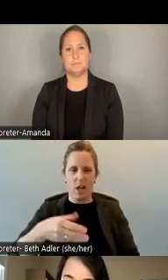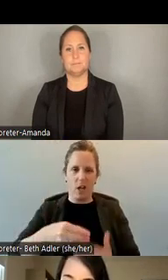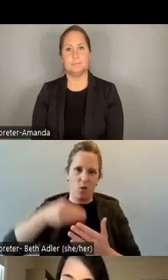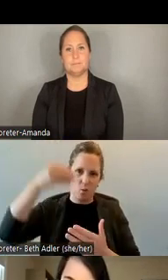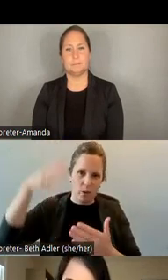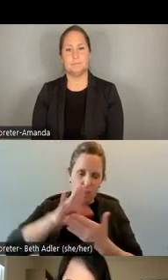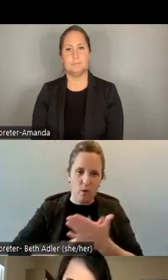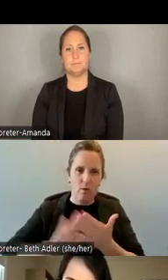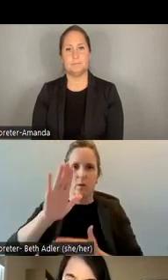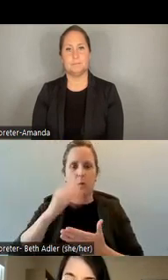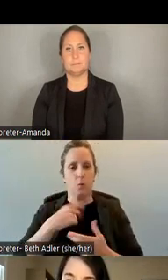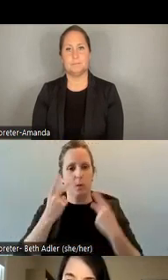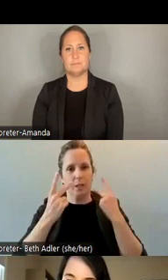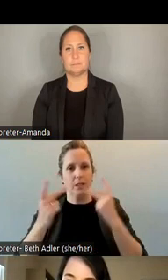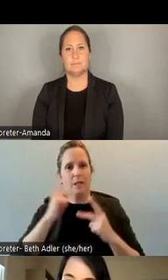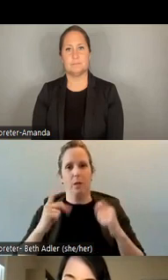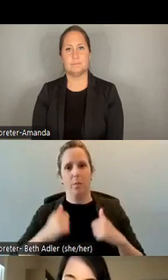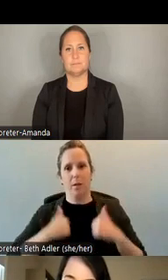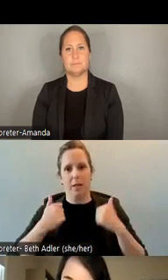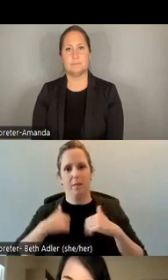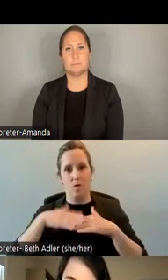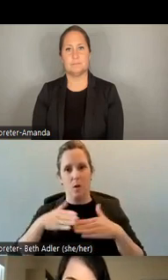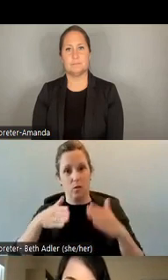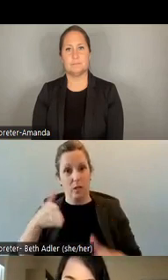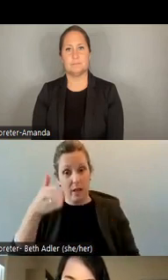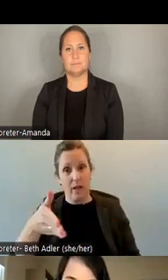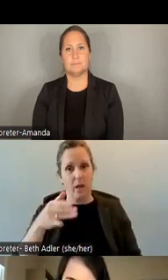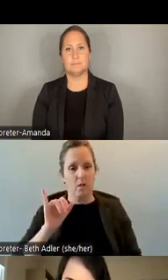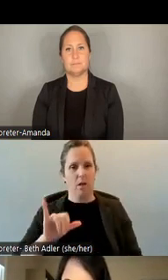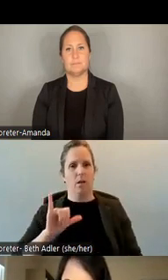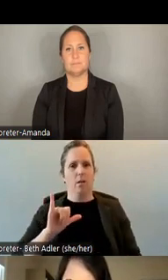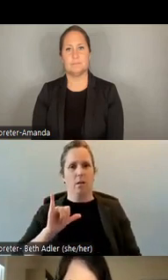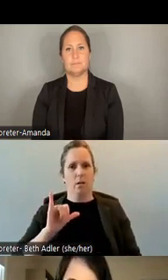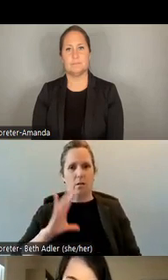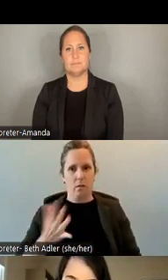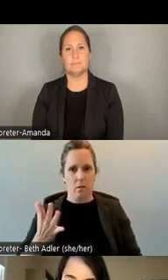curiosity and I still very distinctly remember the first time I ever talked to a homeless person